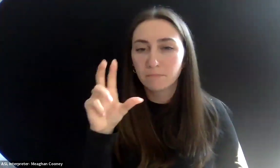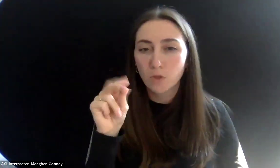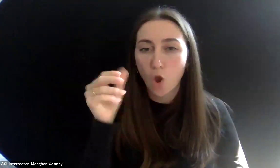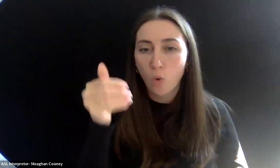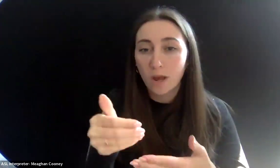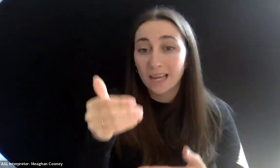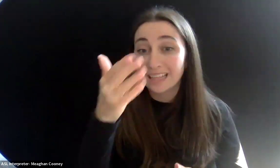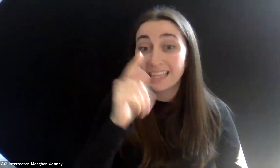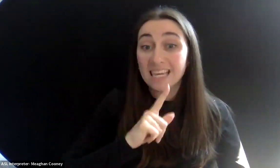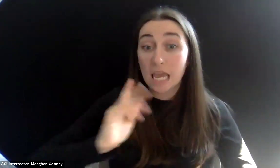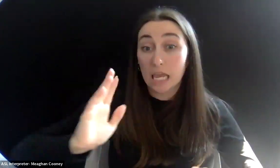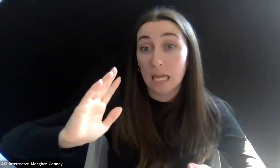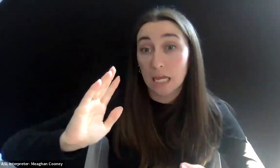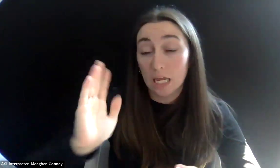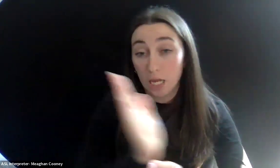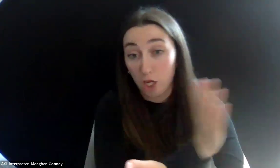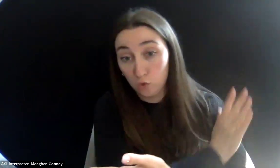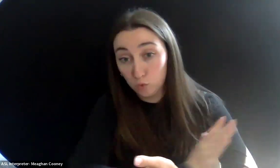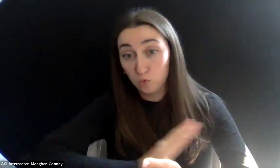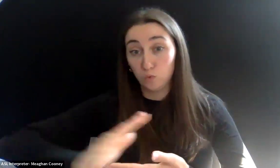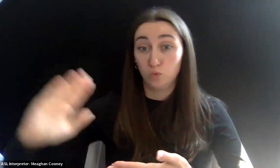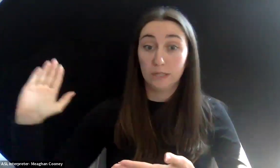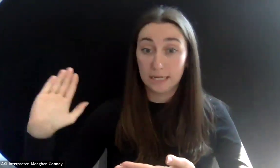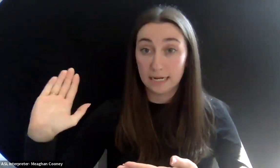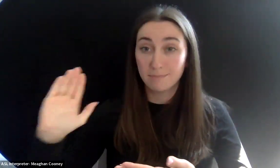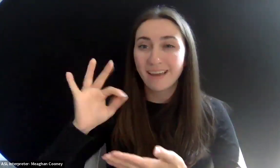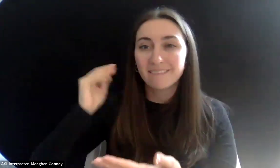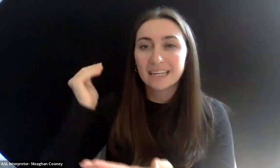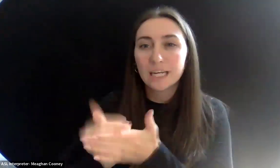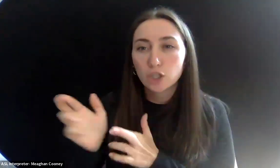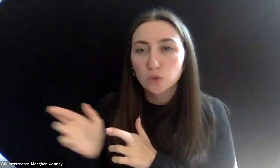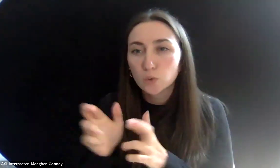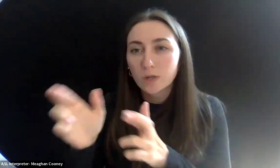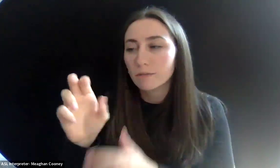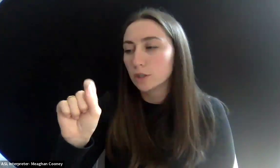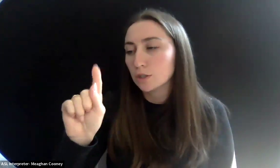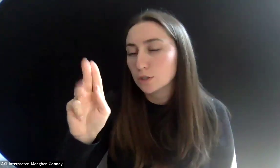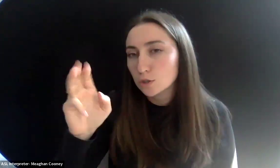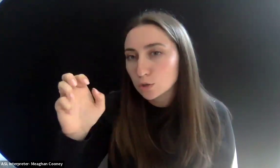It's either riverine flooding if you're near a river or a stream or urban flooding.